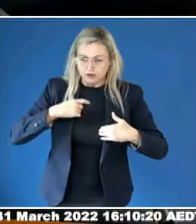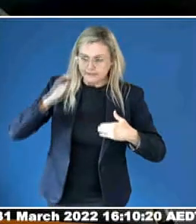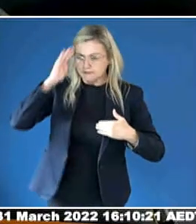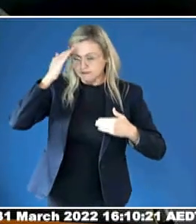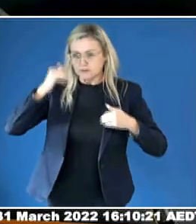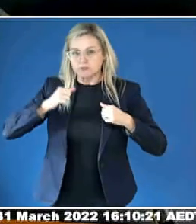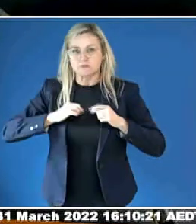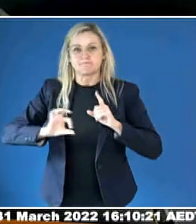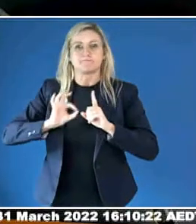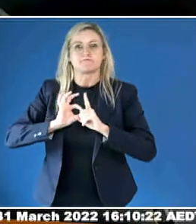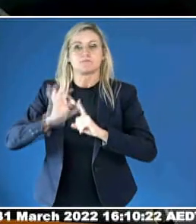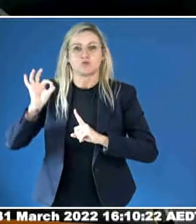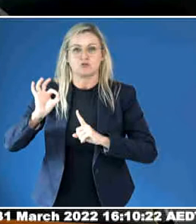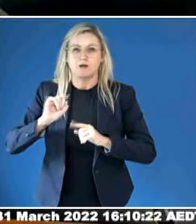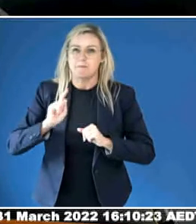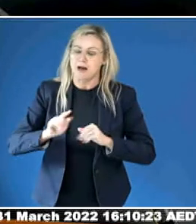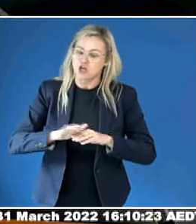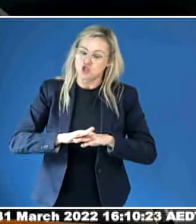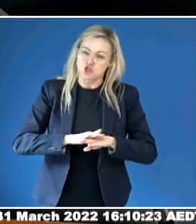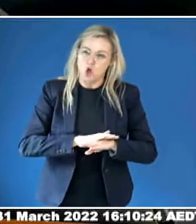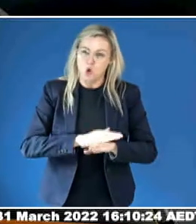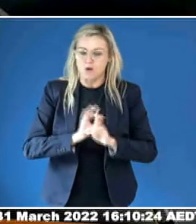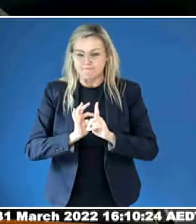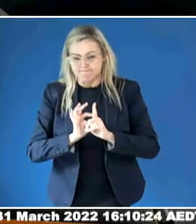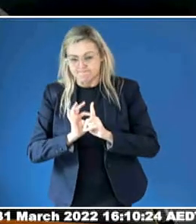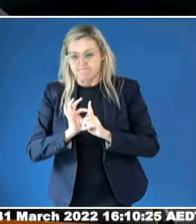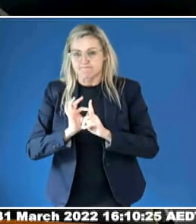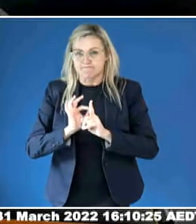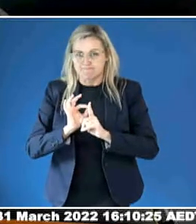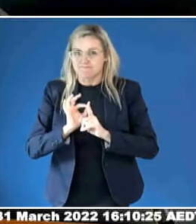It's a long slow and often painful process, especially given my inability to trust